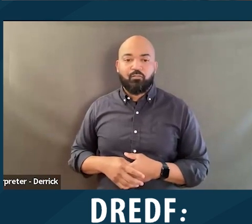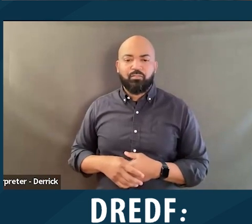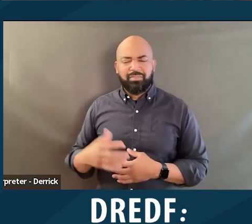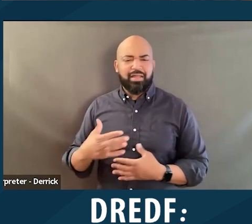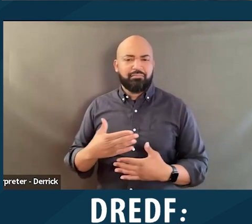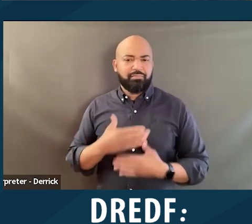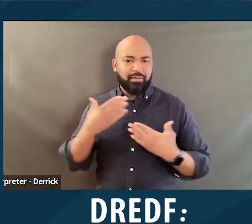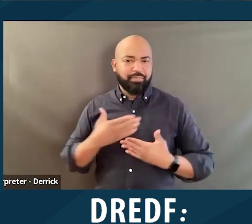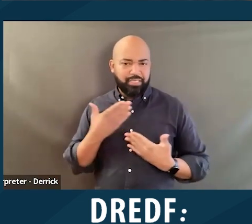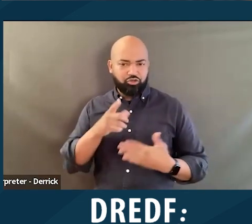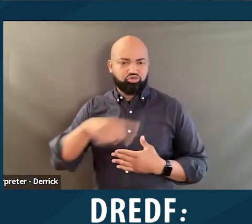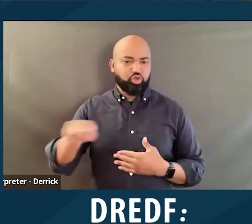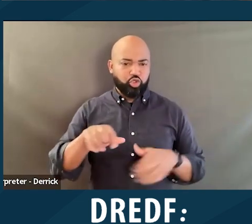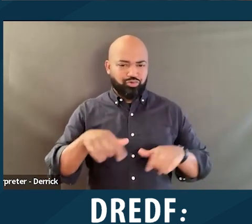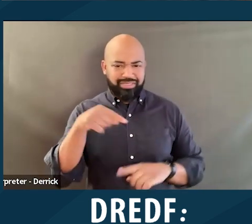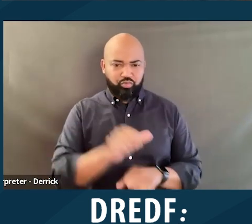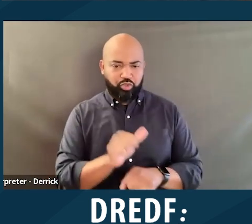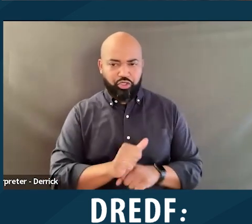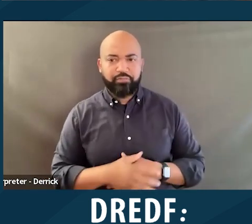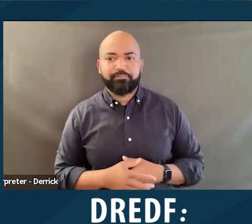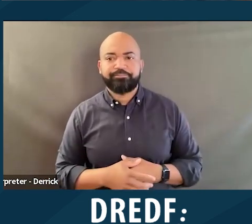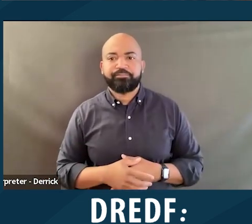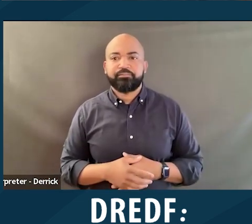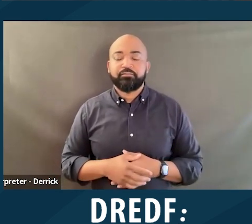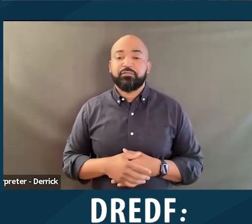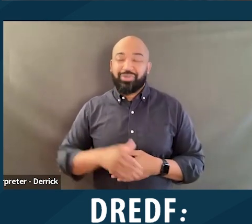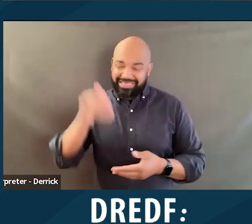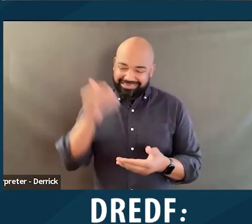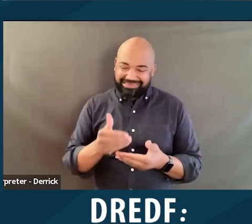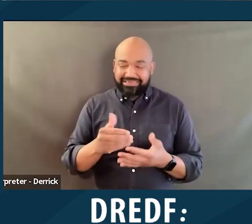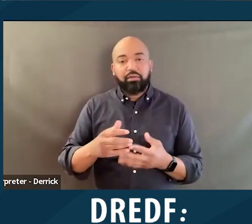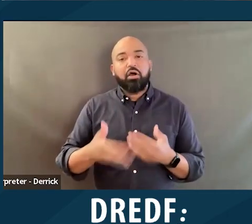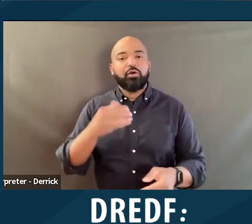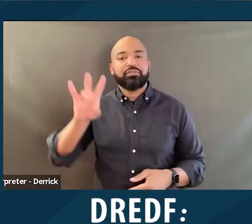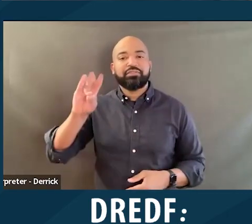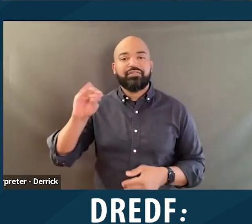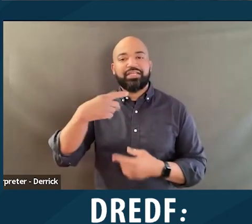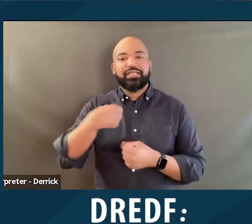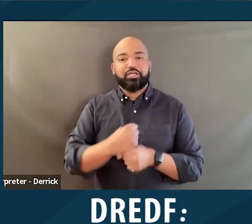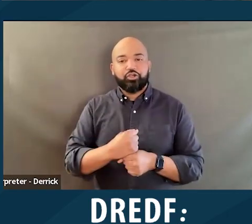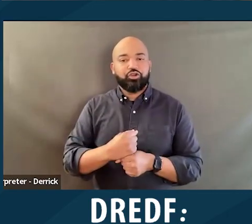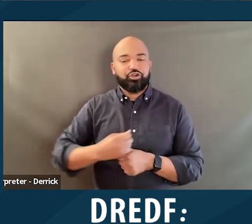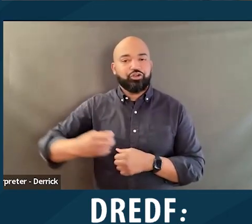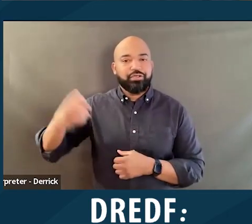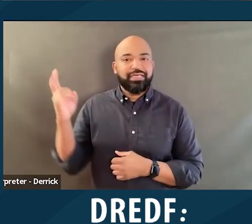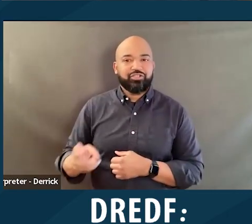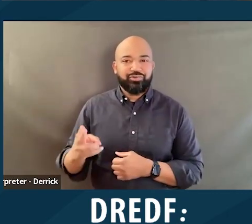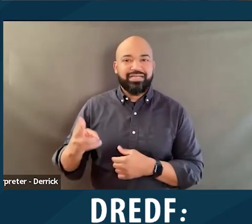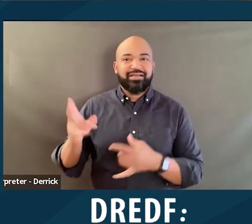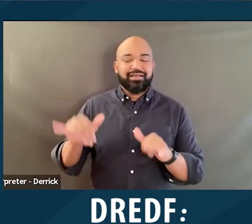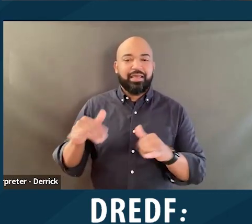right. This is building on and getting close to a 70‑year history that could crumble backwards.